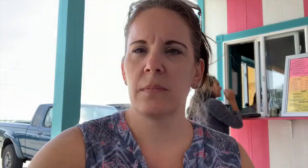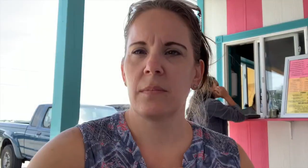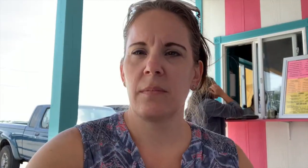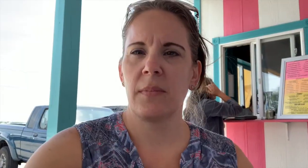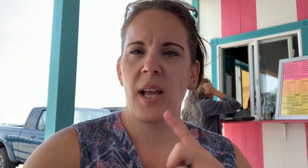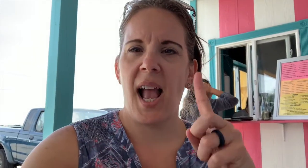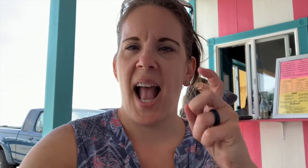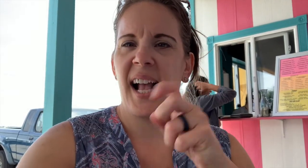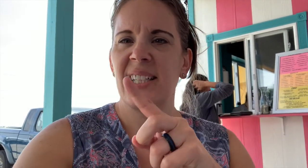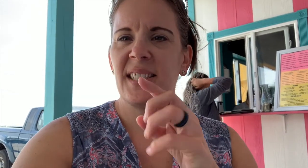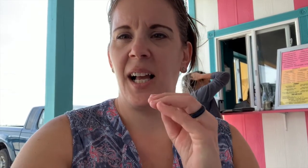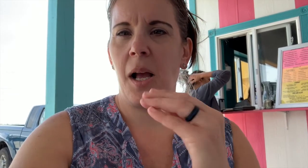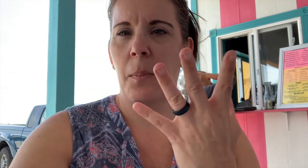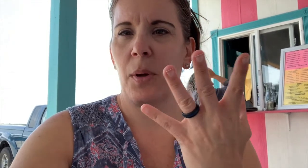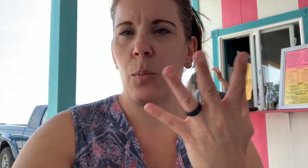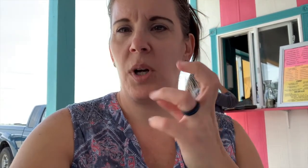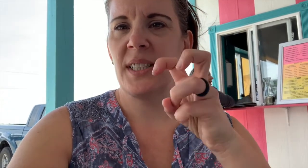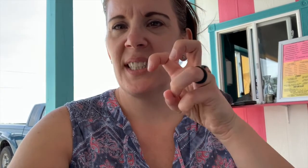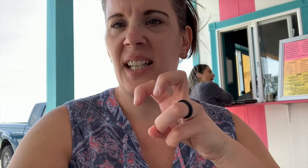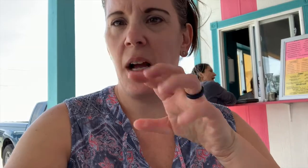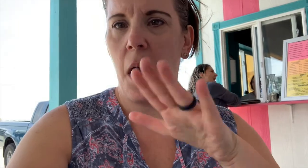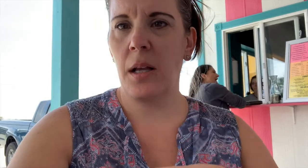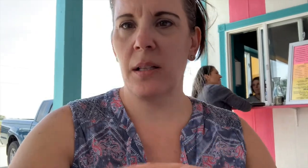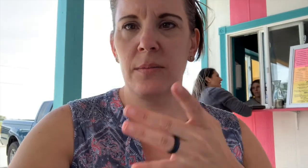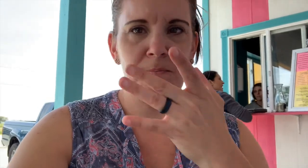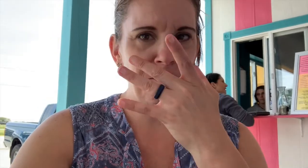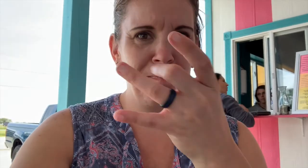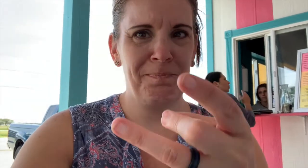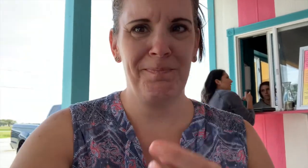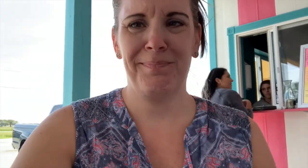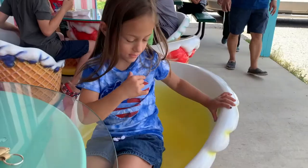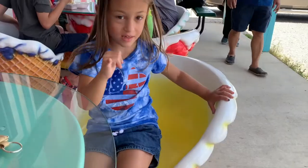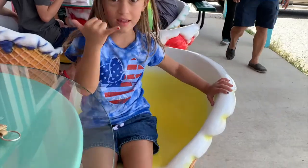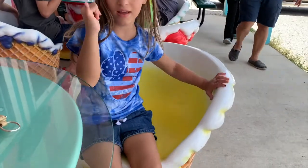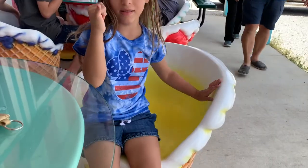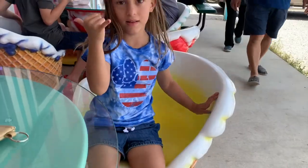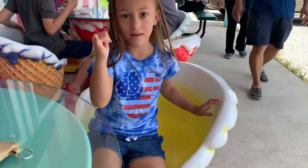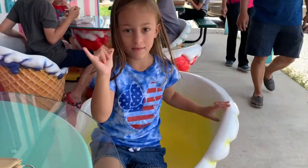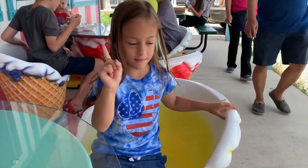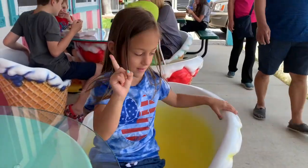I am asking Ember what we are sitting on? Interesting. This is yellow one....